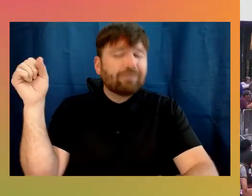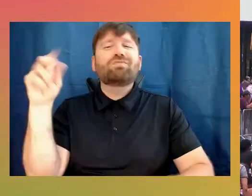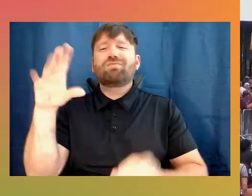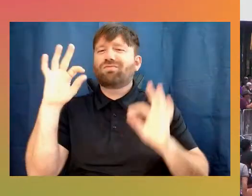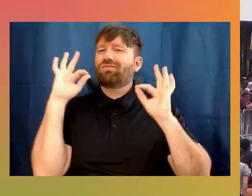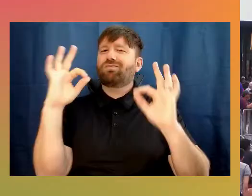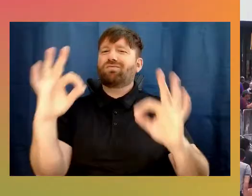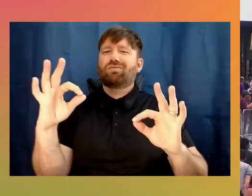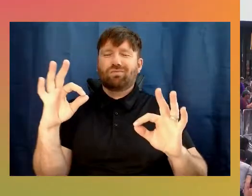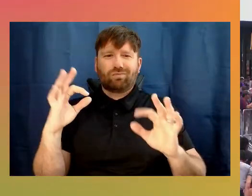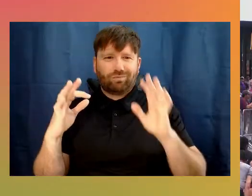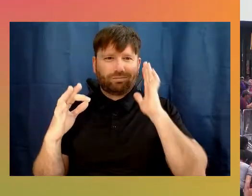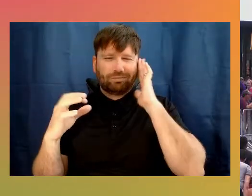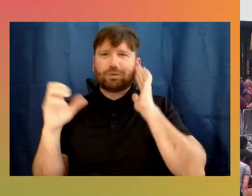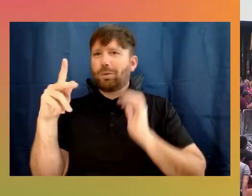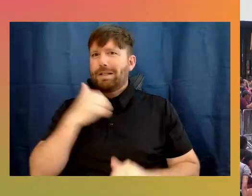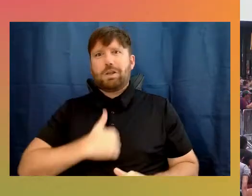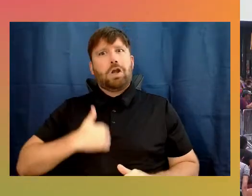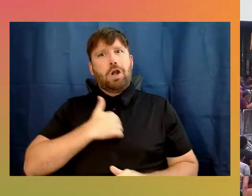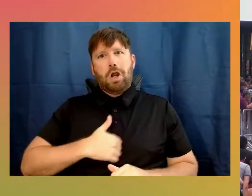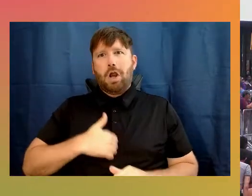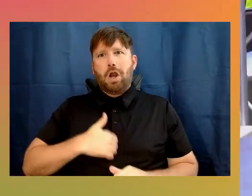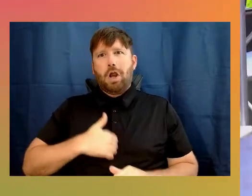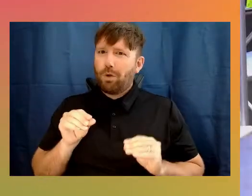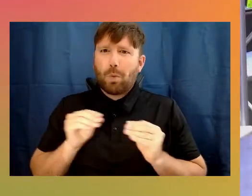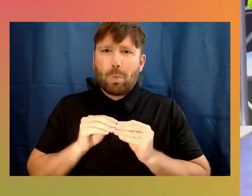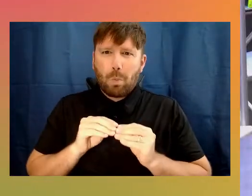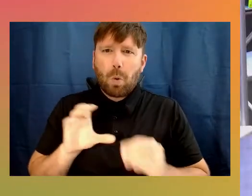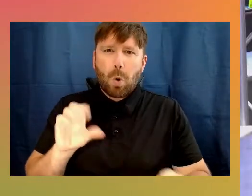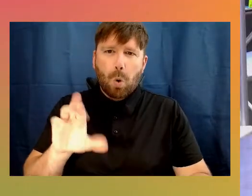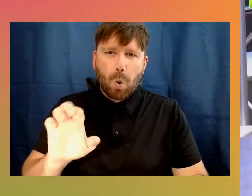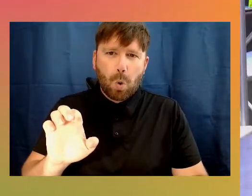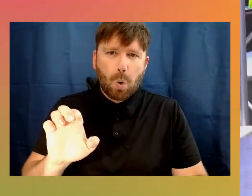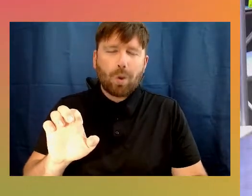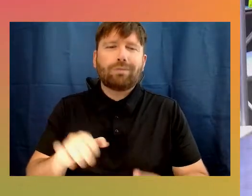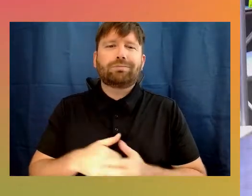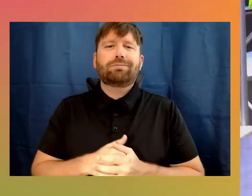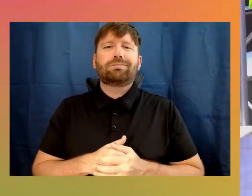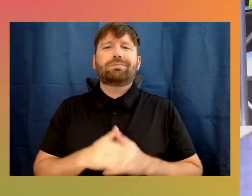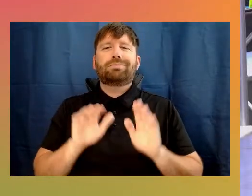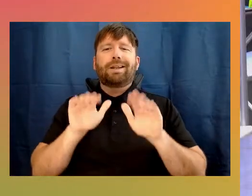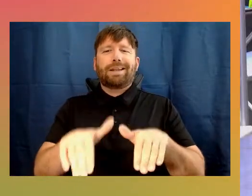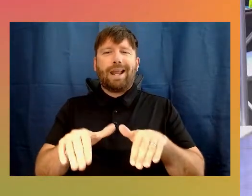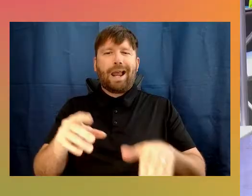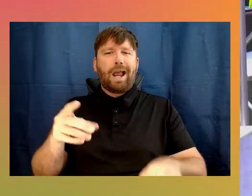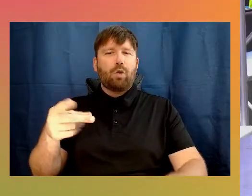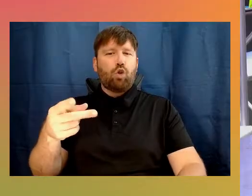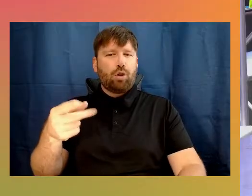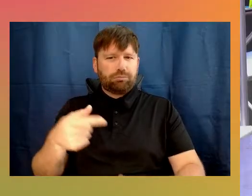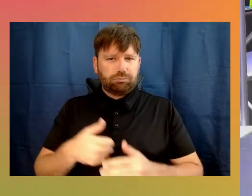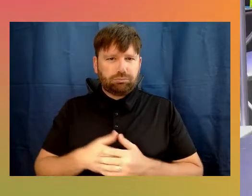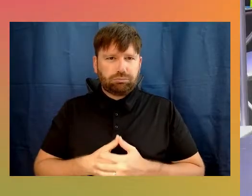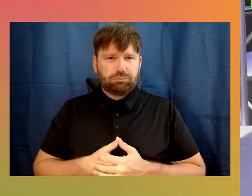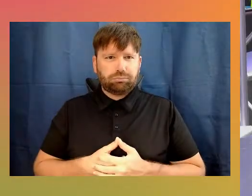MORE. I WANT TO HEAR IT, MORE CORE.